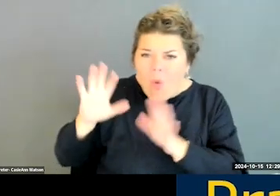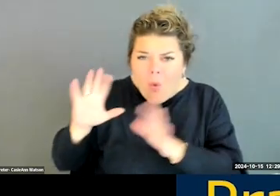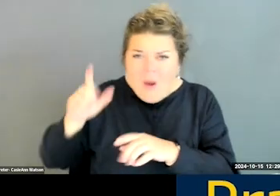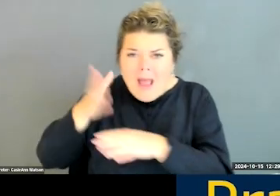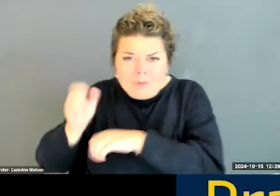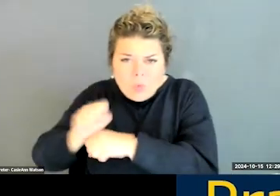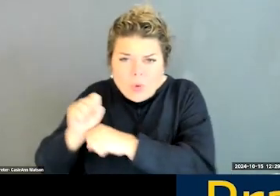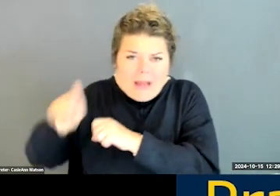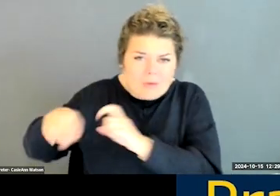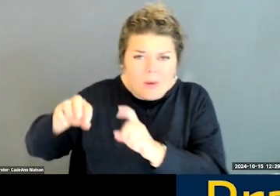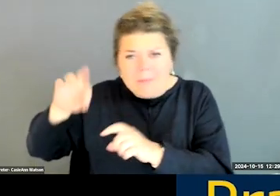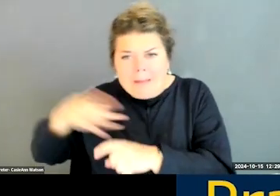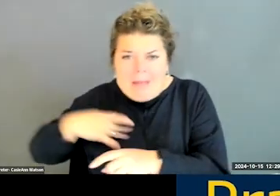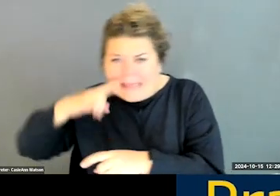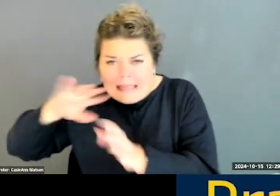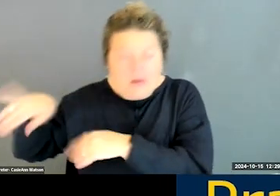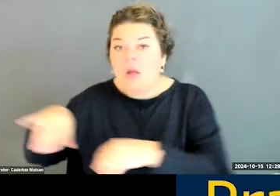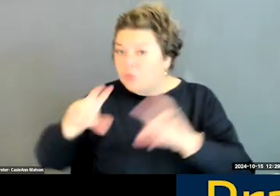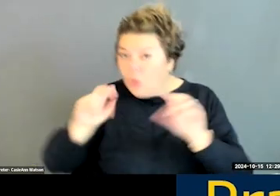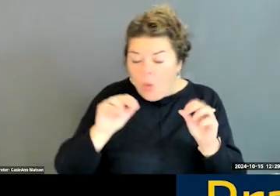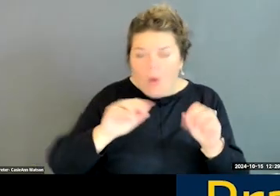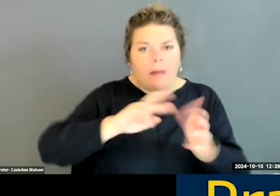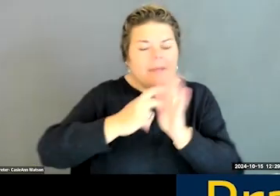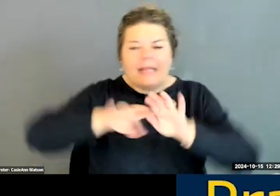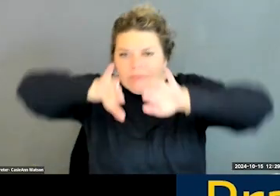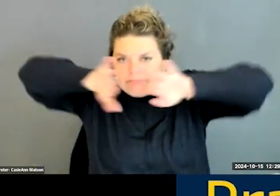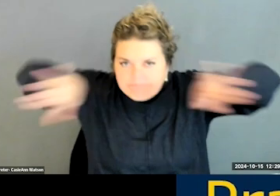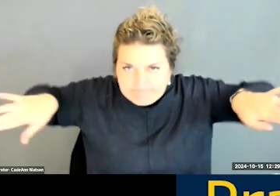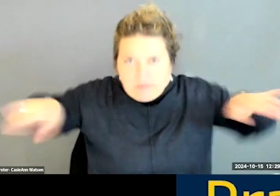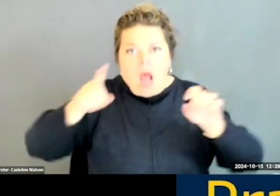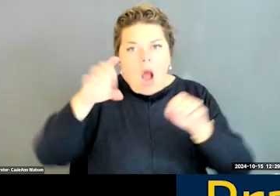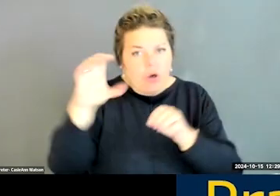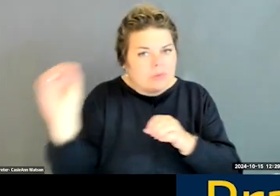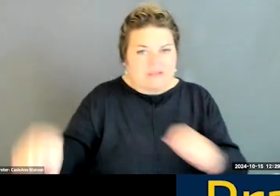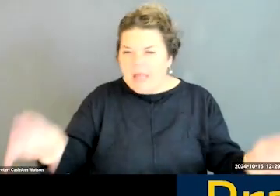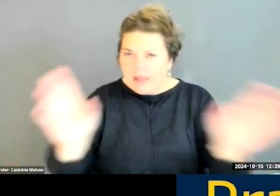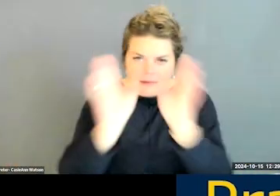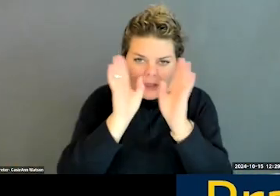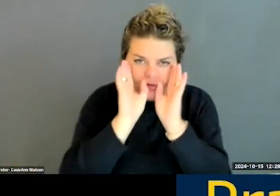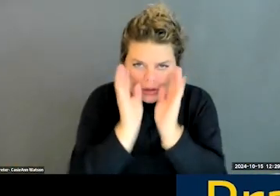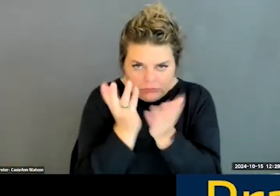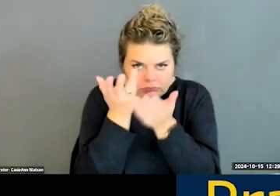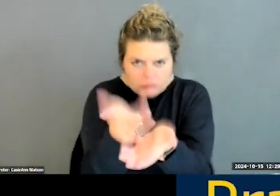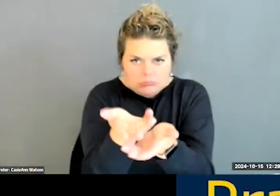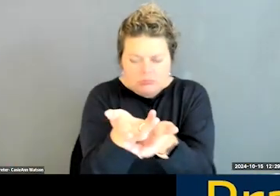Active listening is committing 100% of your attention to the communication. It is what's really going to drive